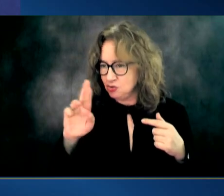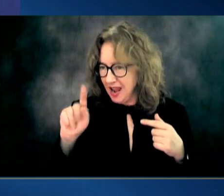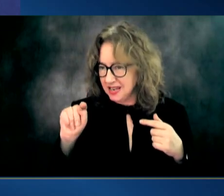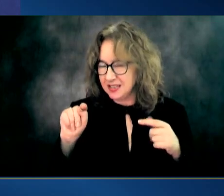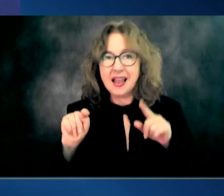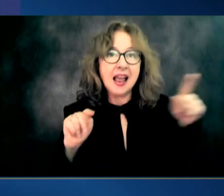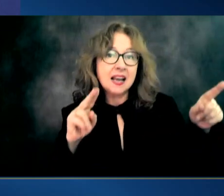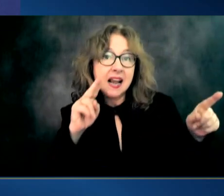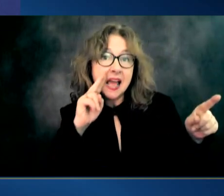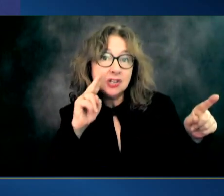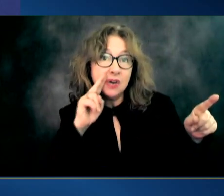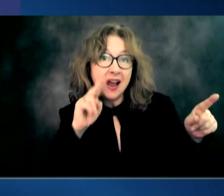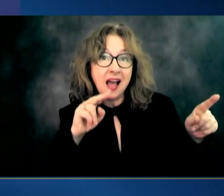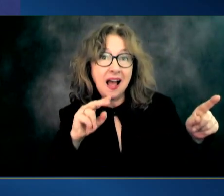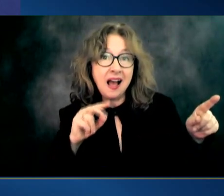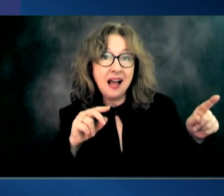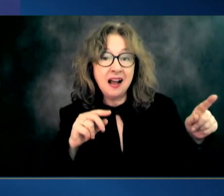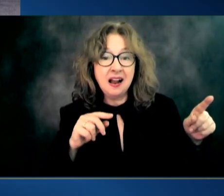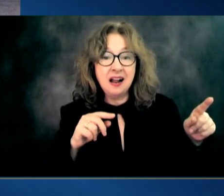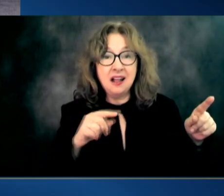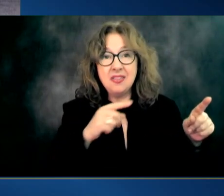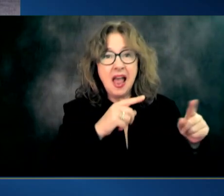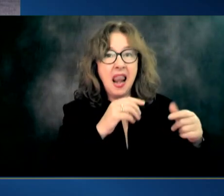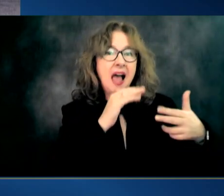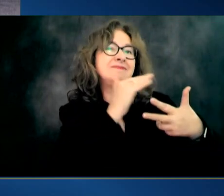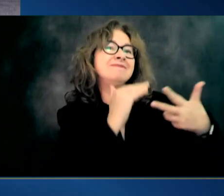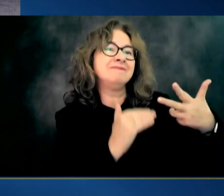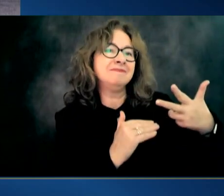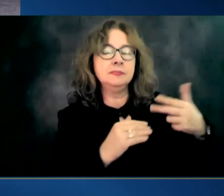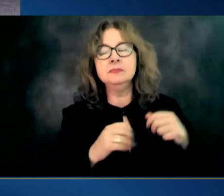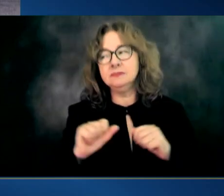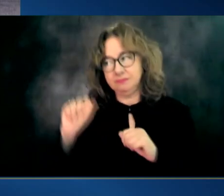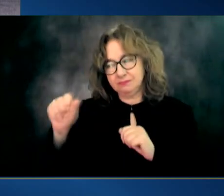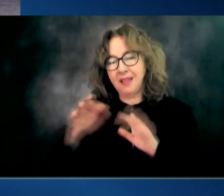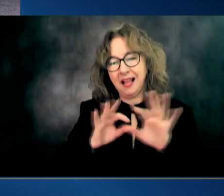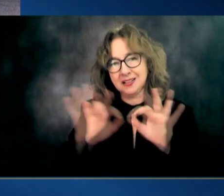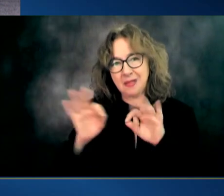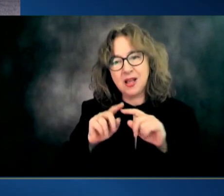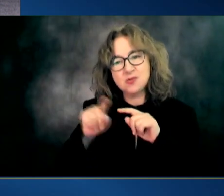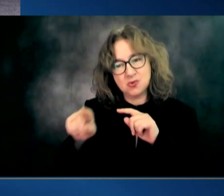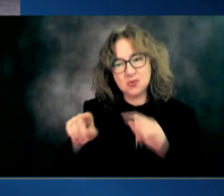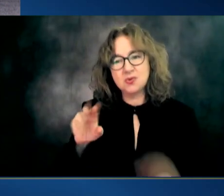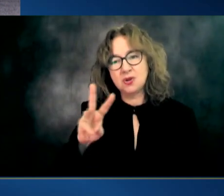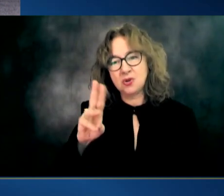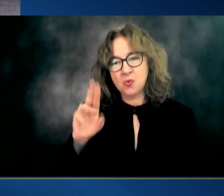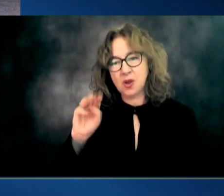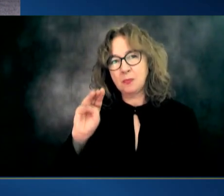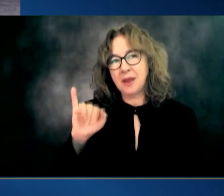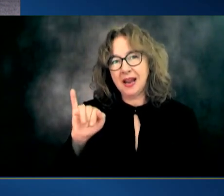Yetunde Felix-Ukwu: You know, I was explaining to her that even having trait,